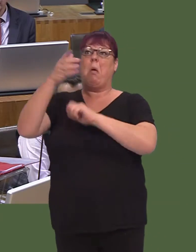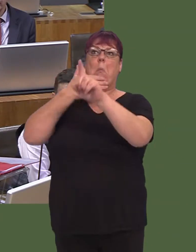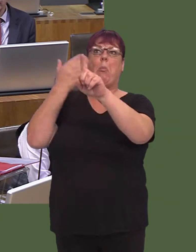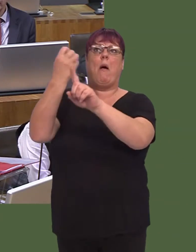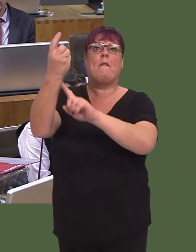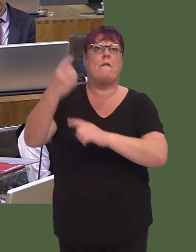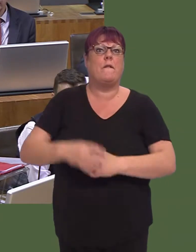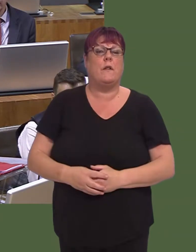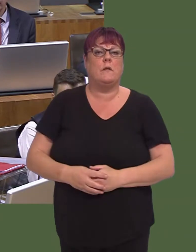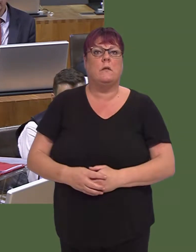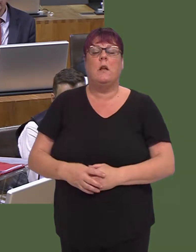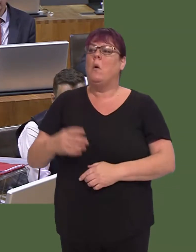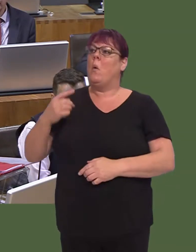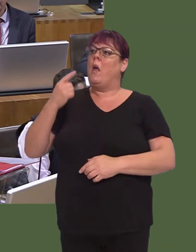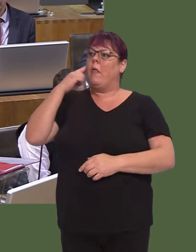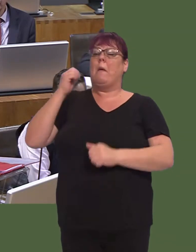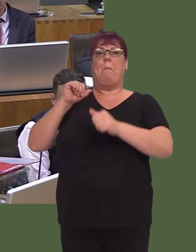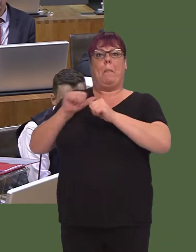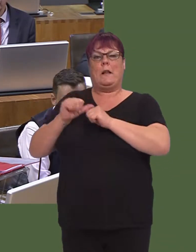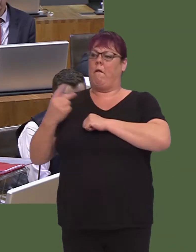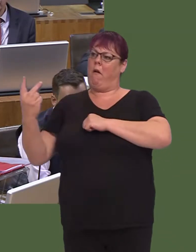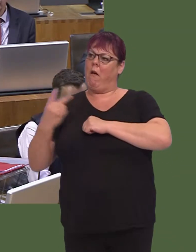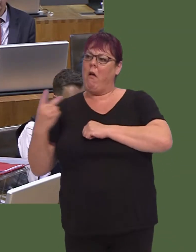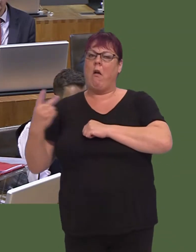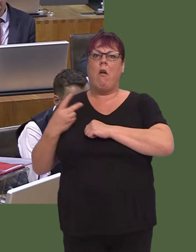The Scots will have no agreement at all, and that, we think, is a far better prospect as